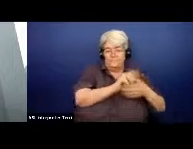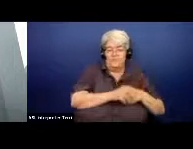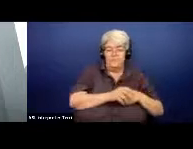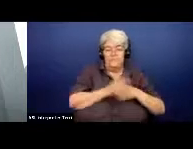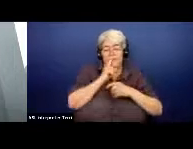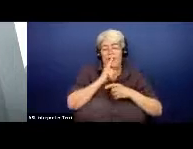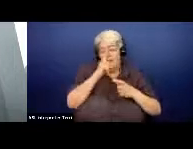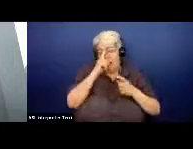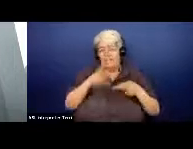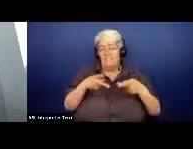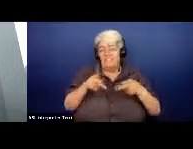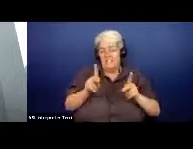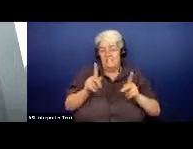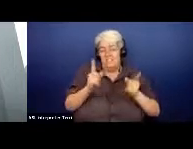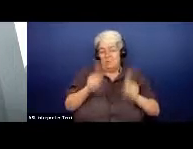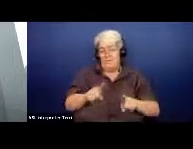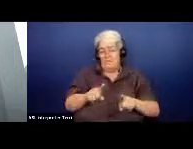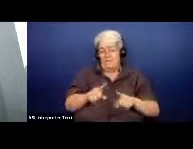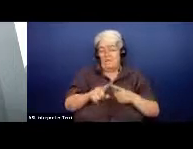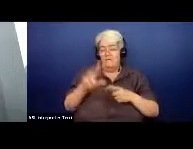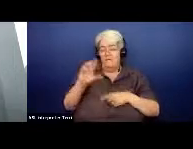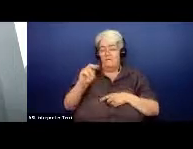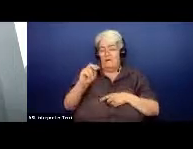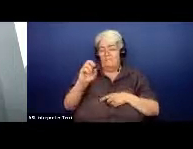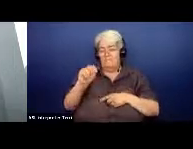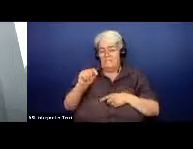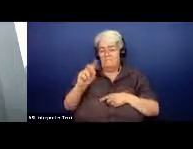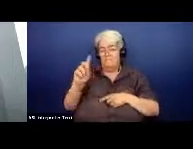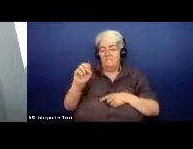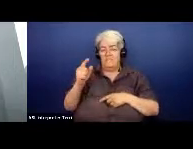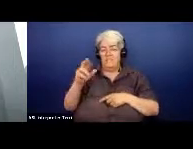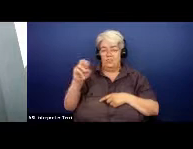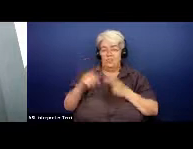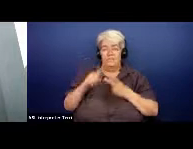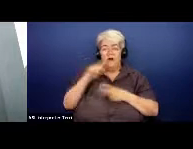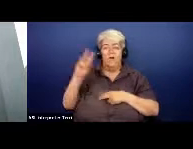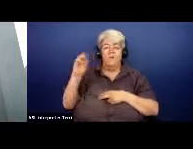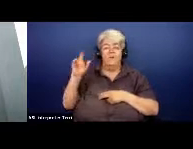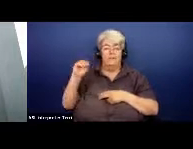signed by the attorney general and in jail